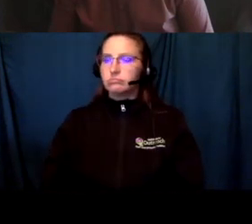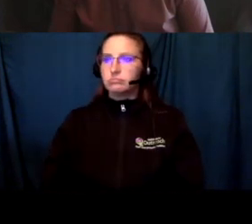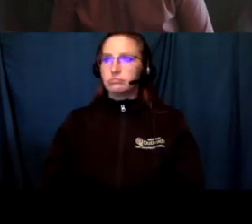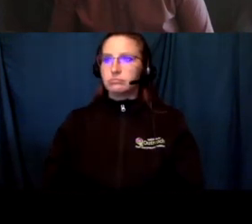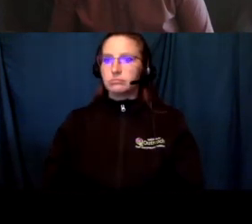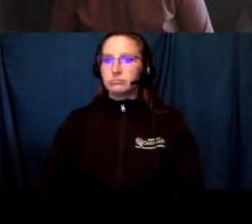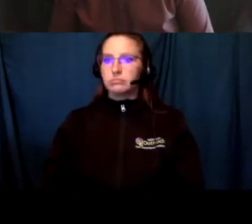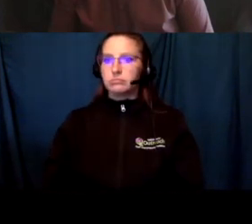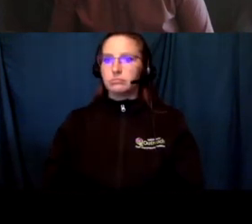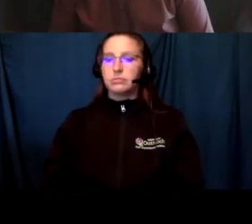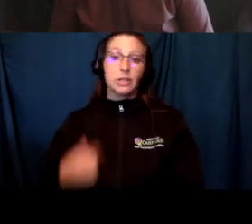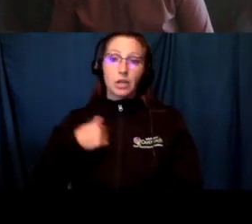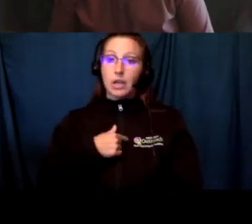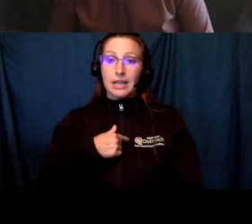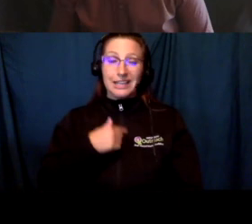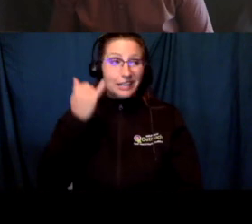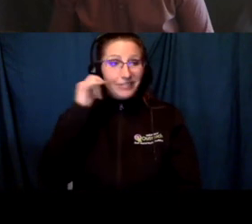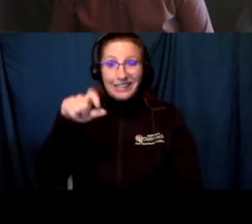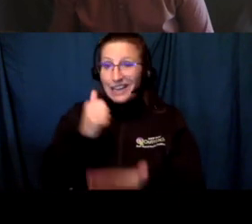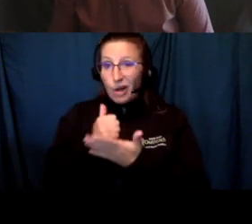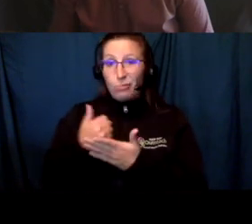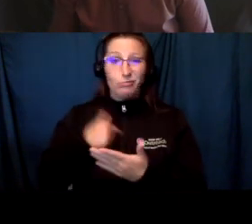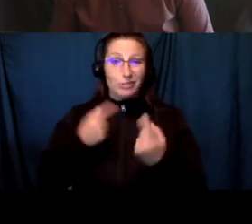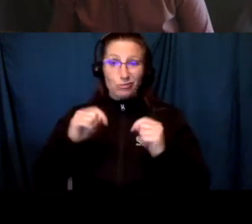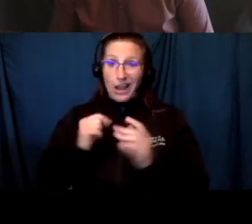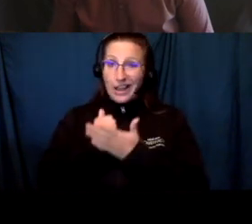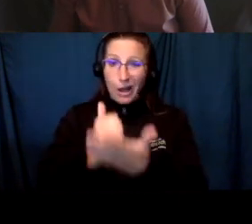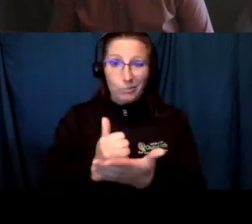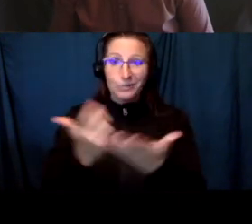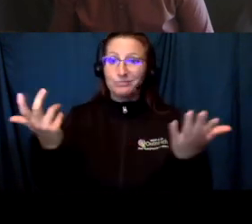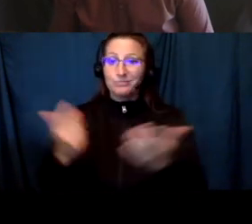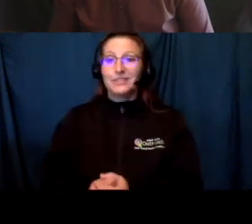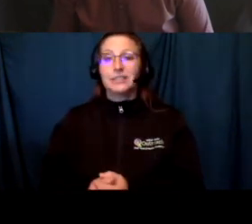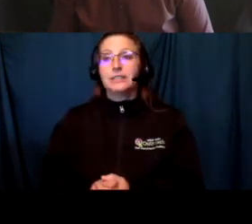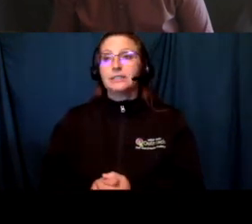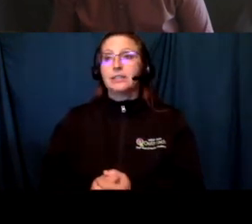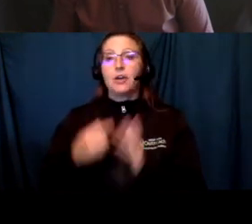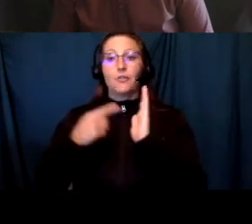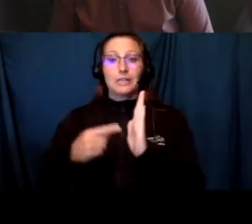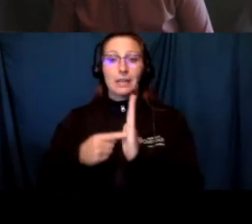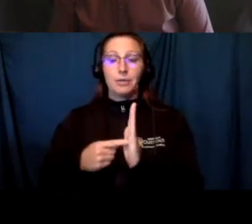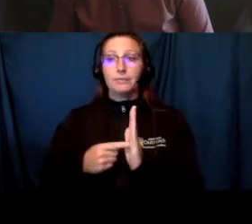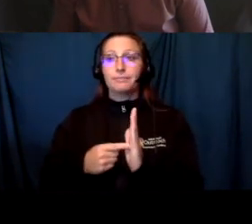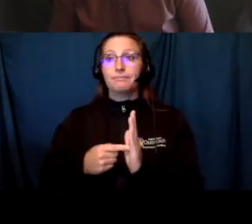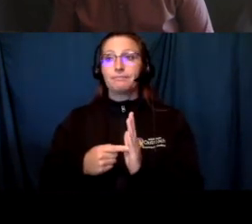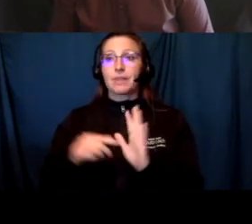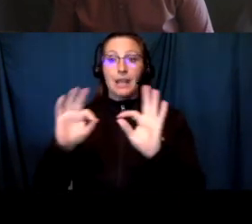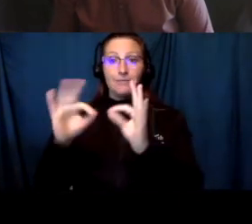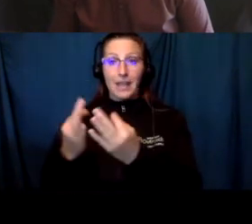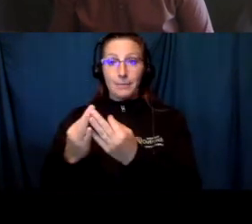We just help where we can you know, if a patient or a family would be closer to me than